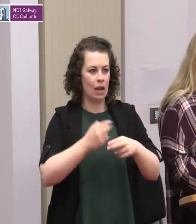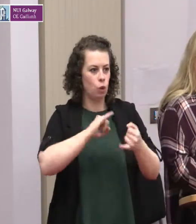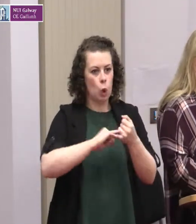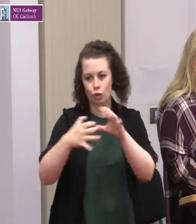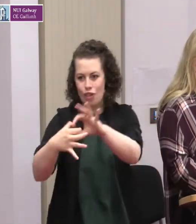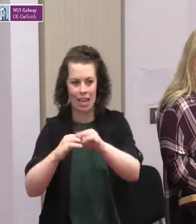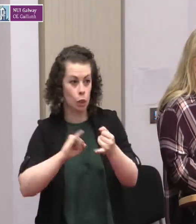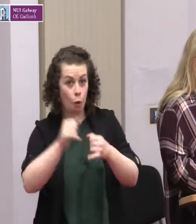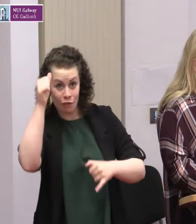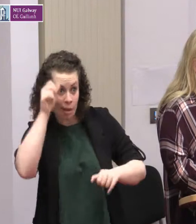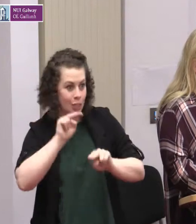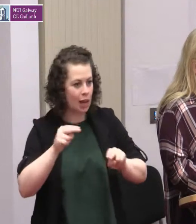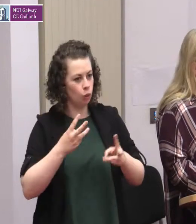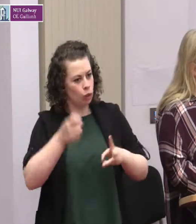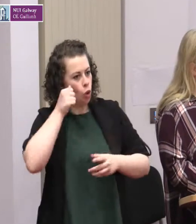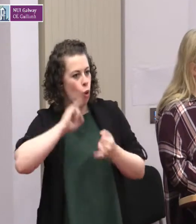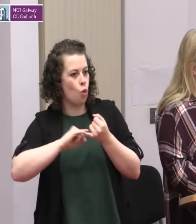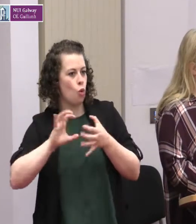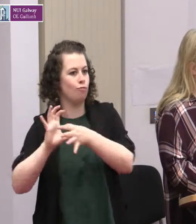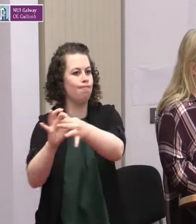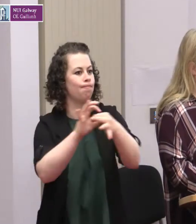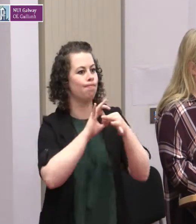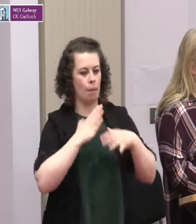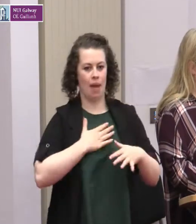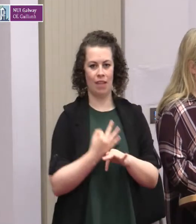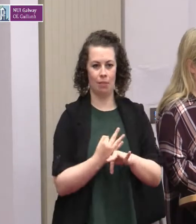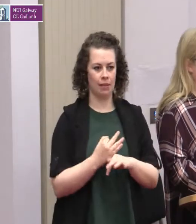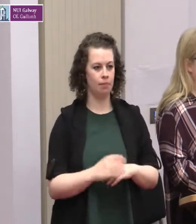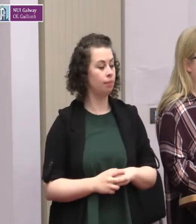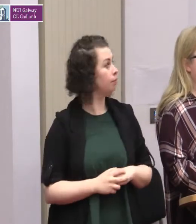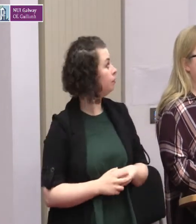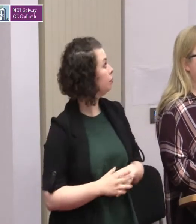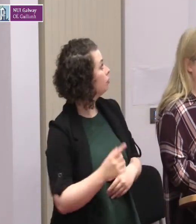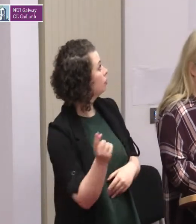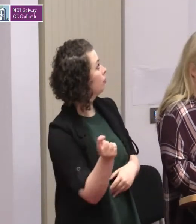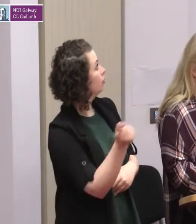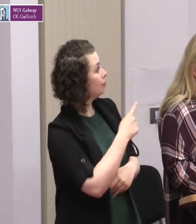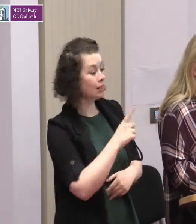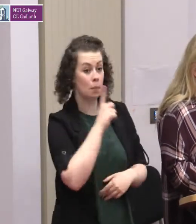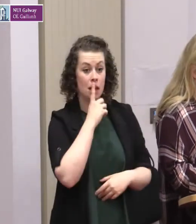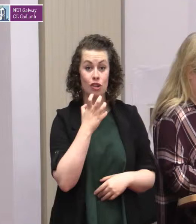A couple of screenshots here, to find a criminal ancestors.